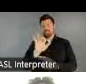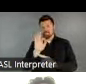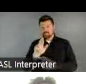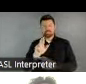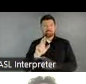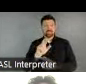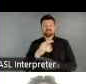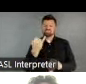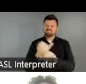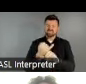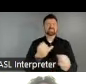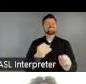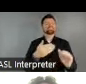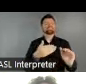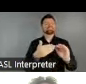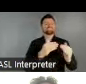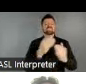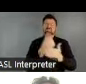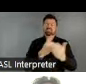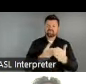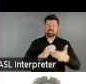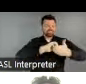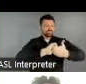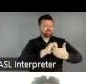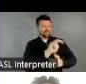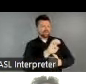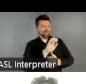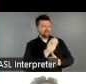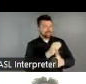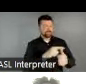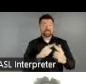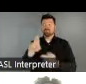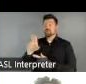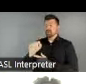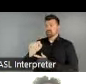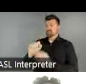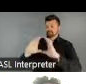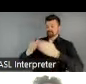a partnership between the NEA and the US Conference of Mayors starting in 1986.